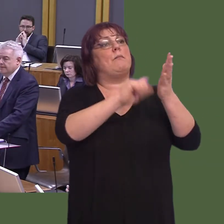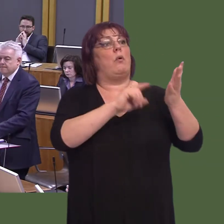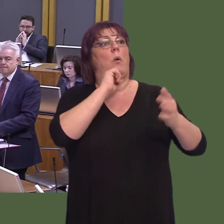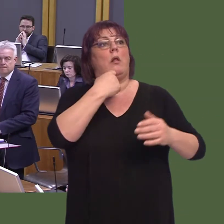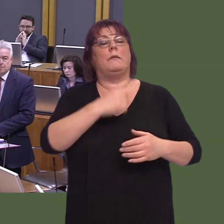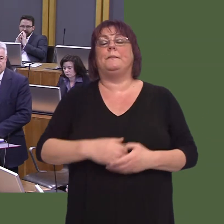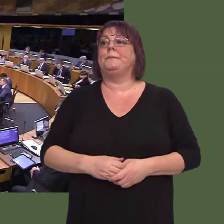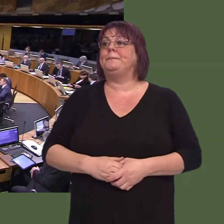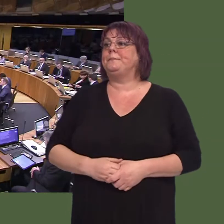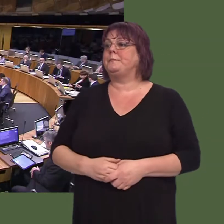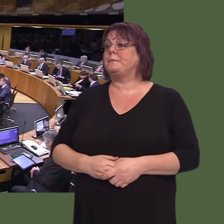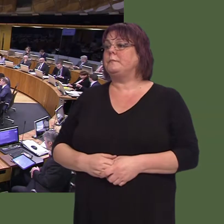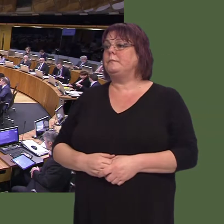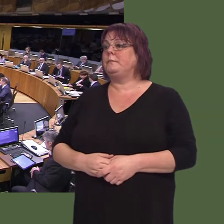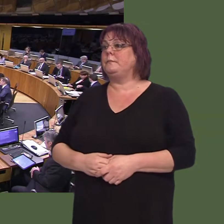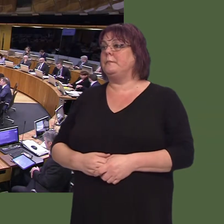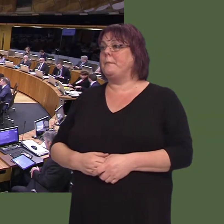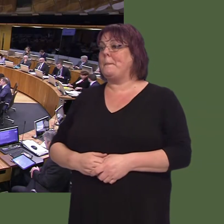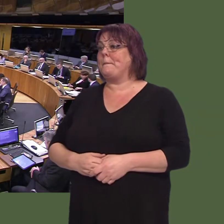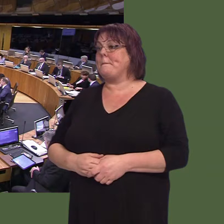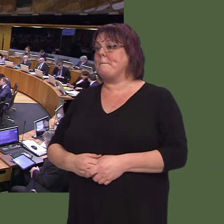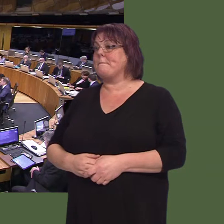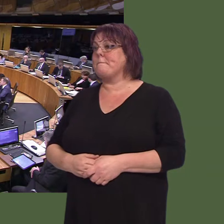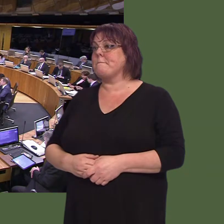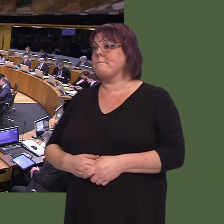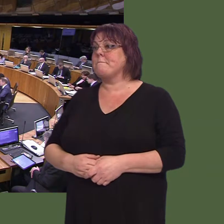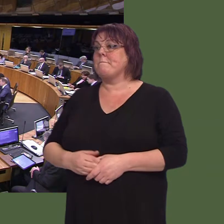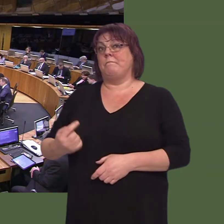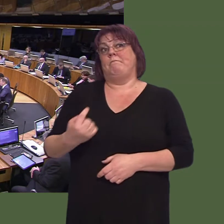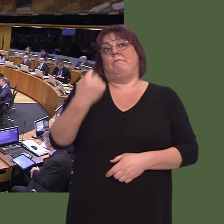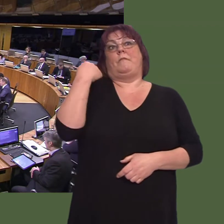Mohammad Asghar (Oscar) AM: In his budget last November, the Chancellor of the Exchequer